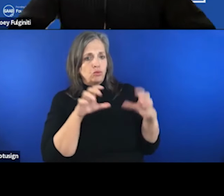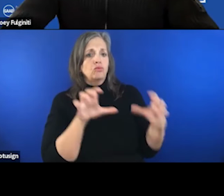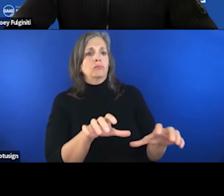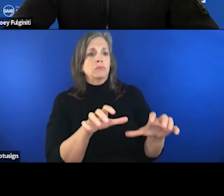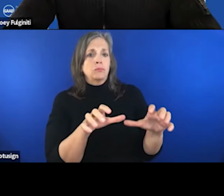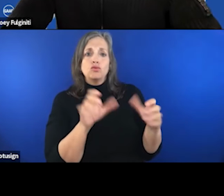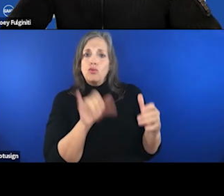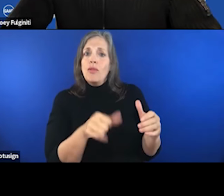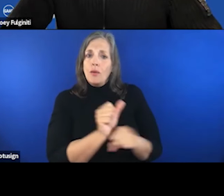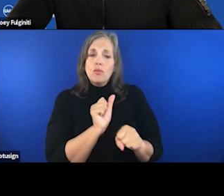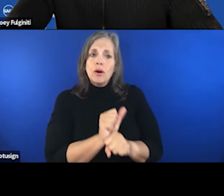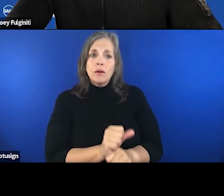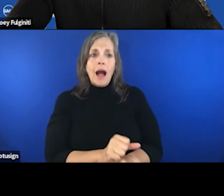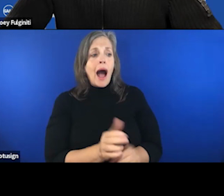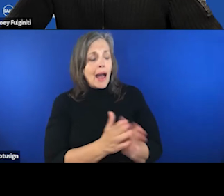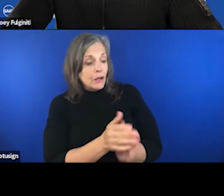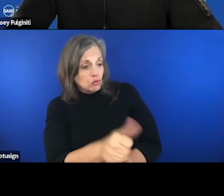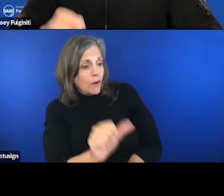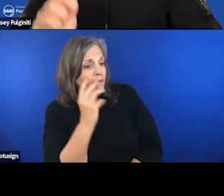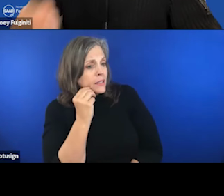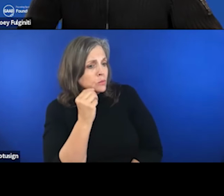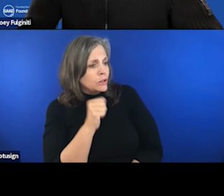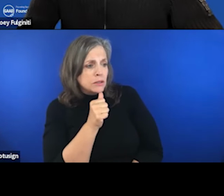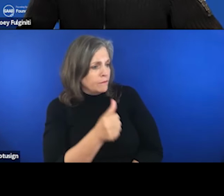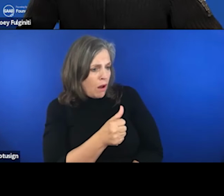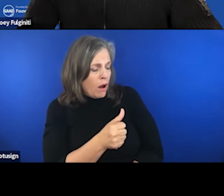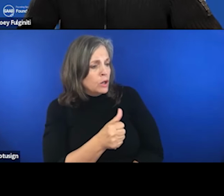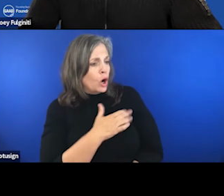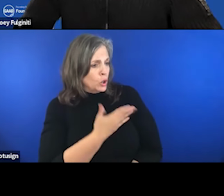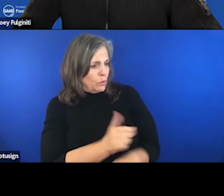with it and if and if not are you willing to learn because if you're willing to learn I can work with